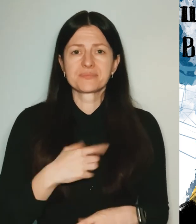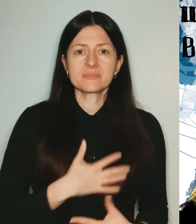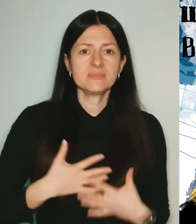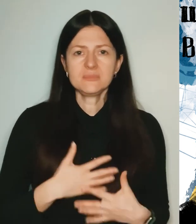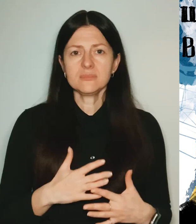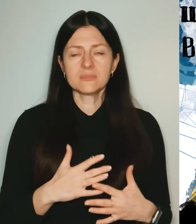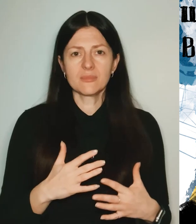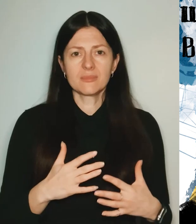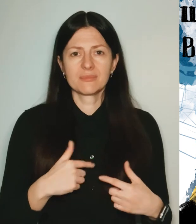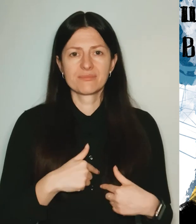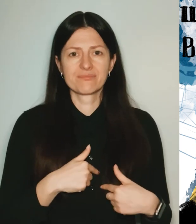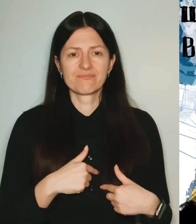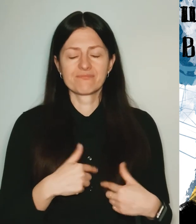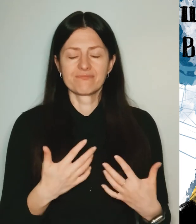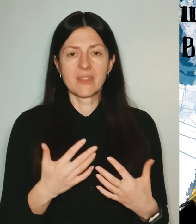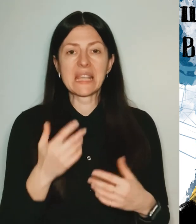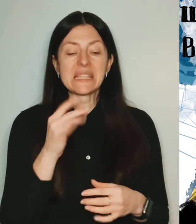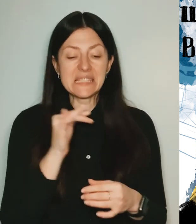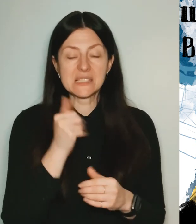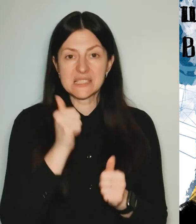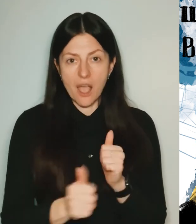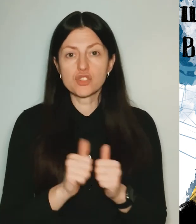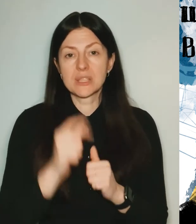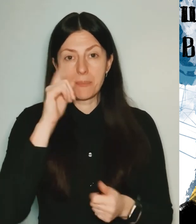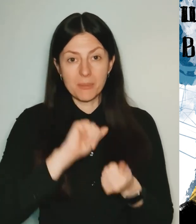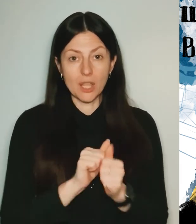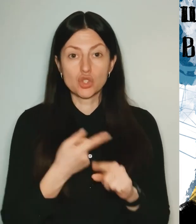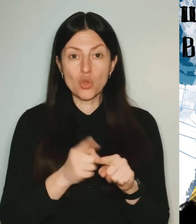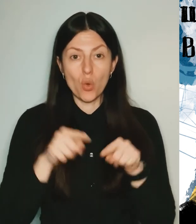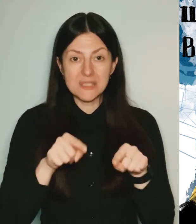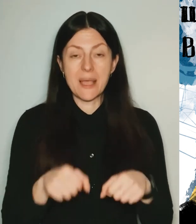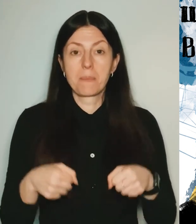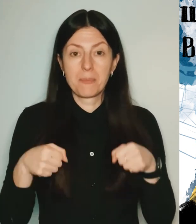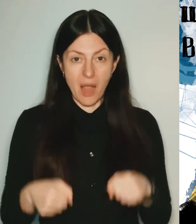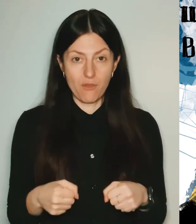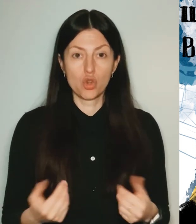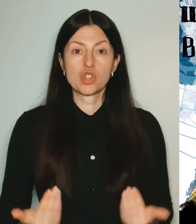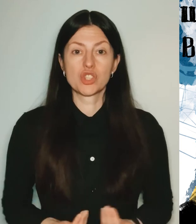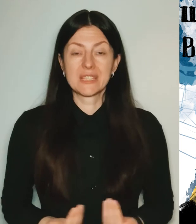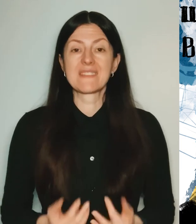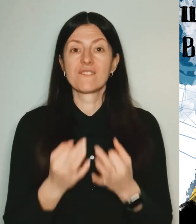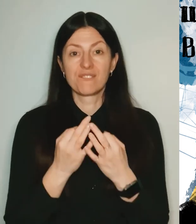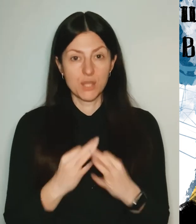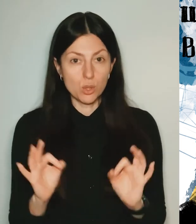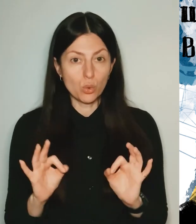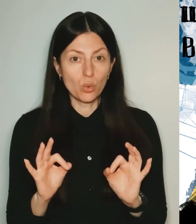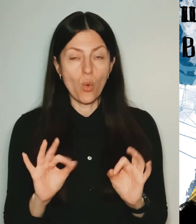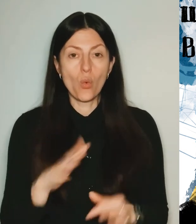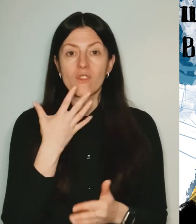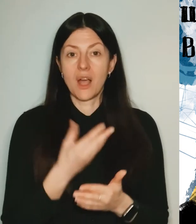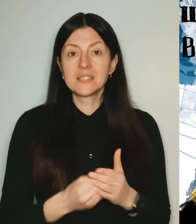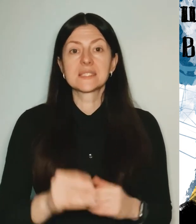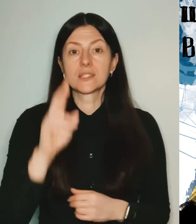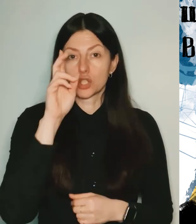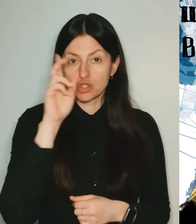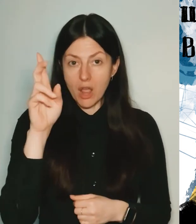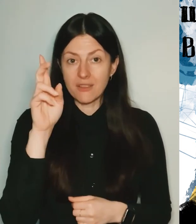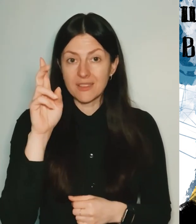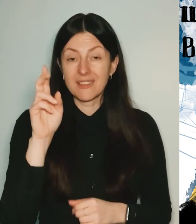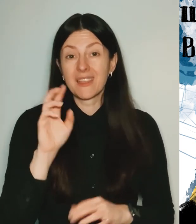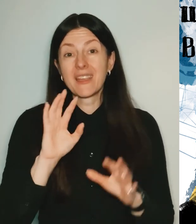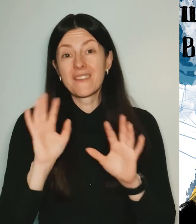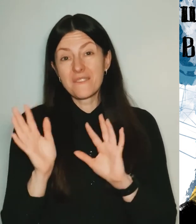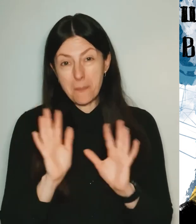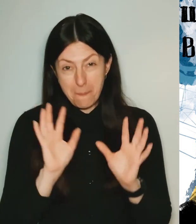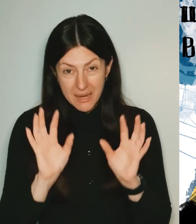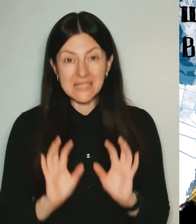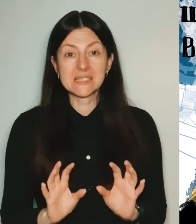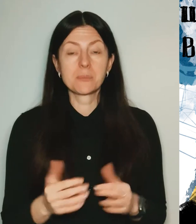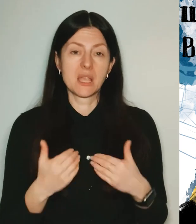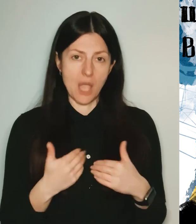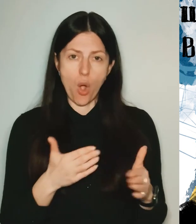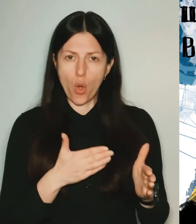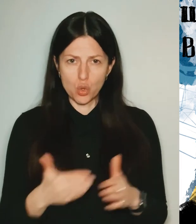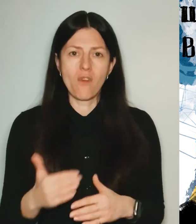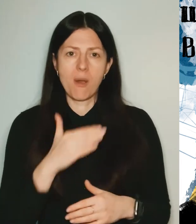And always remember that I’m ready to pay for the right to live freely in my own country,